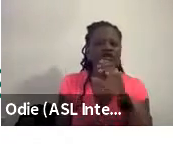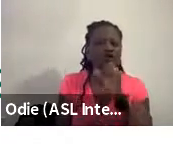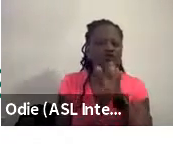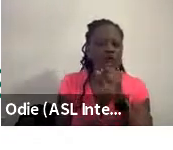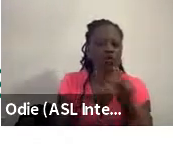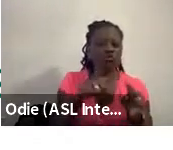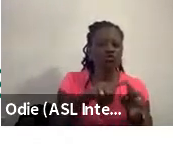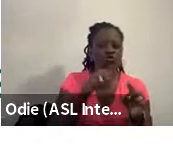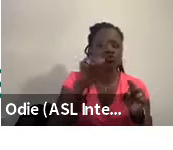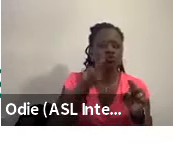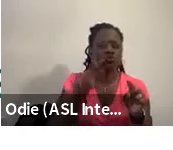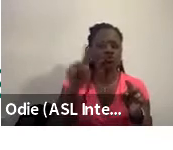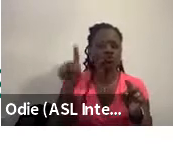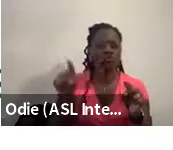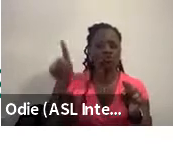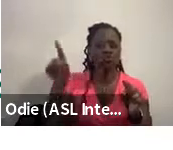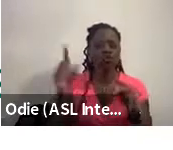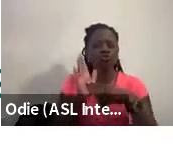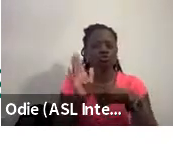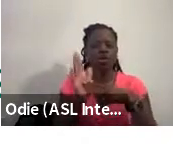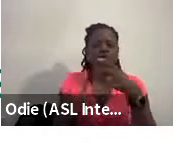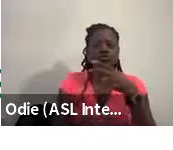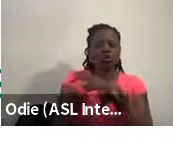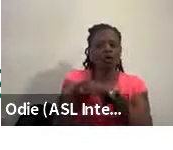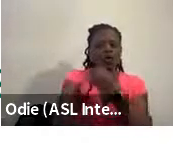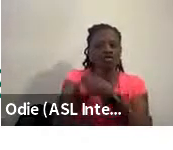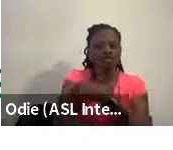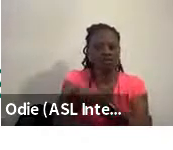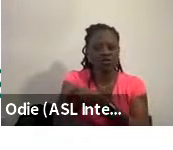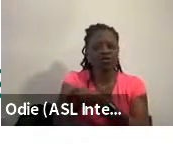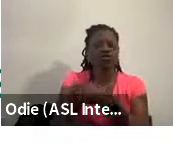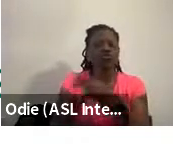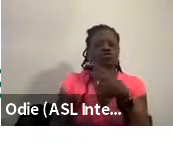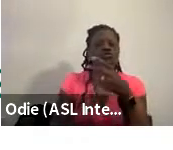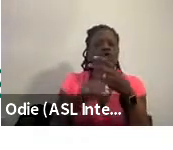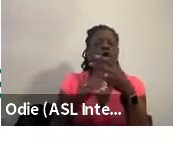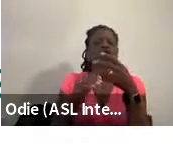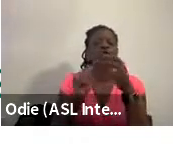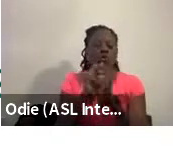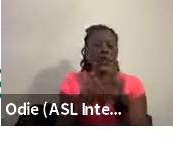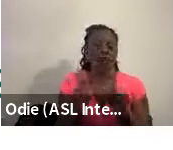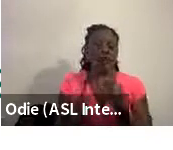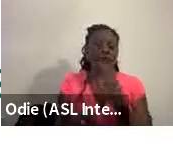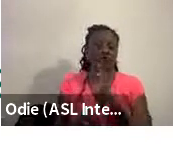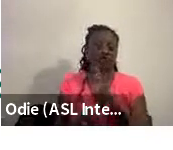is a hospitalizations among sixty five plus in the blue line is